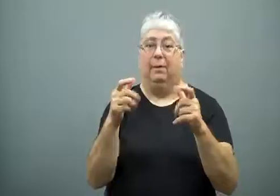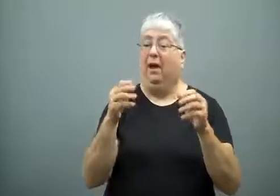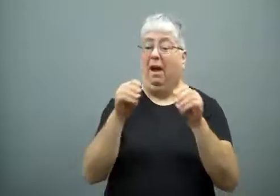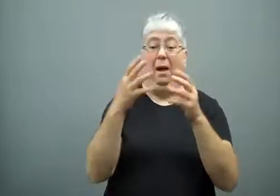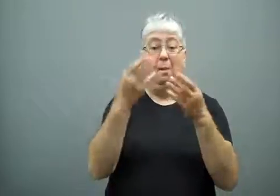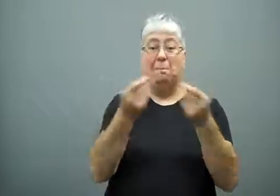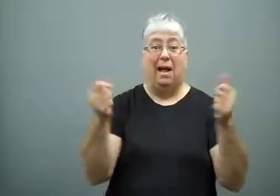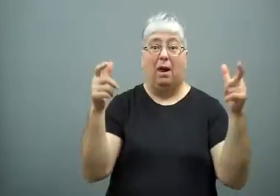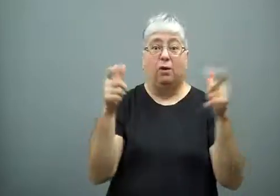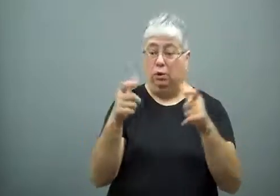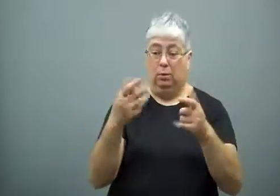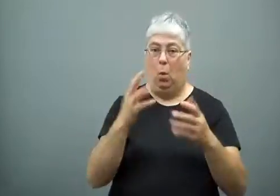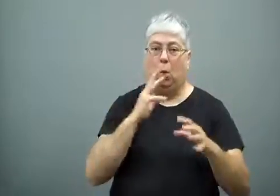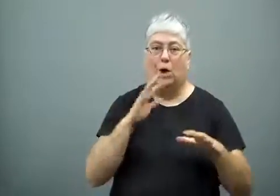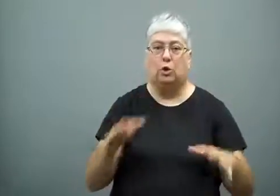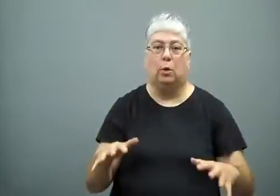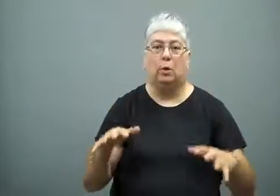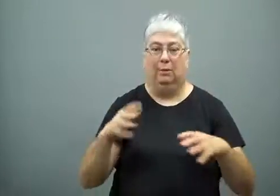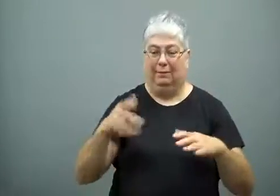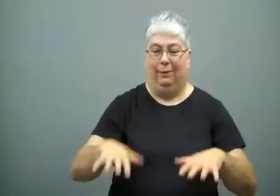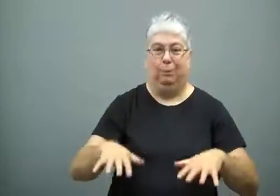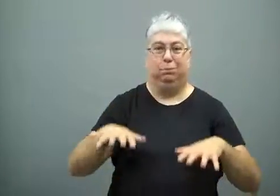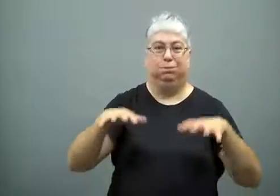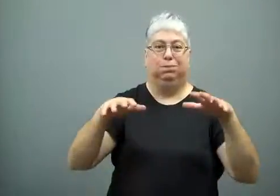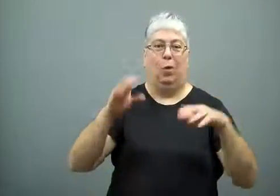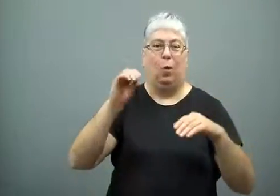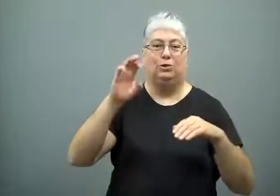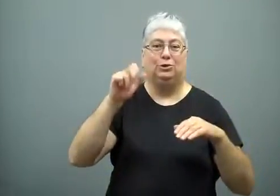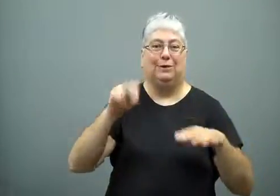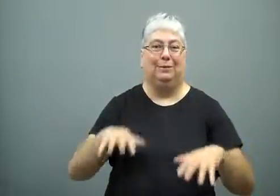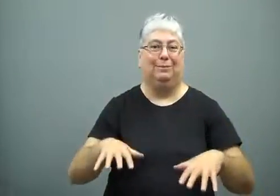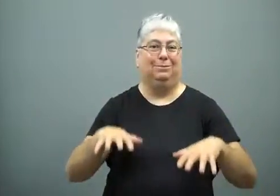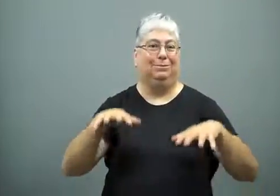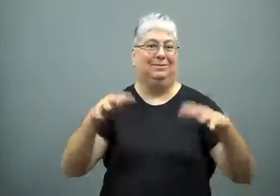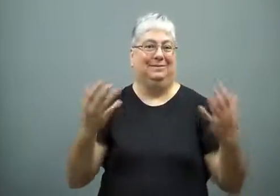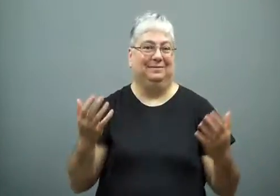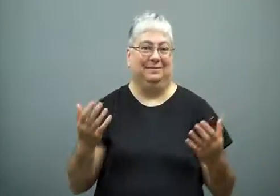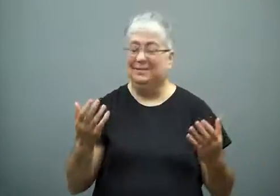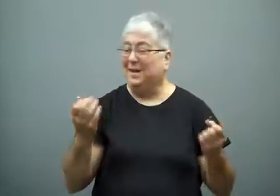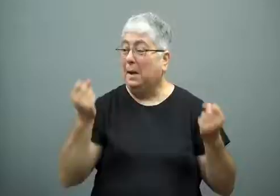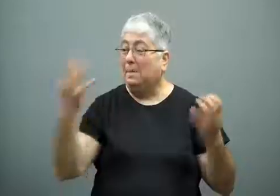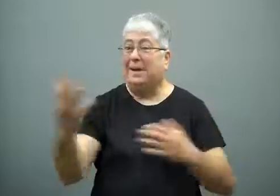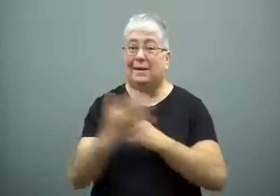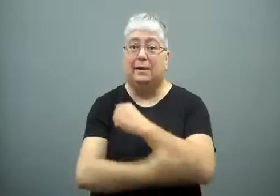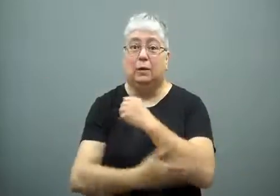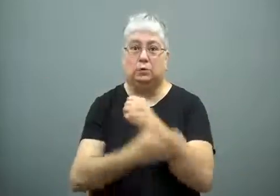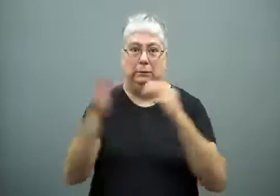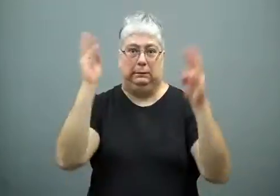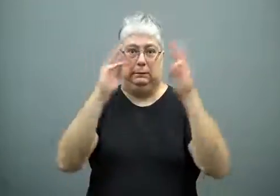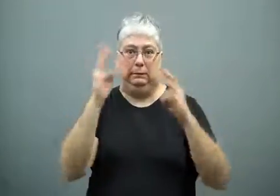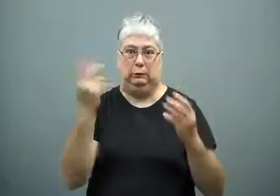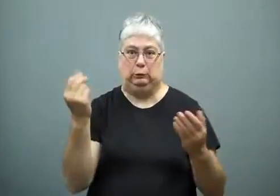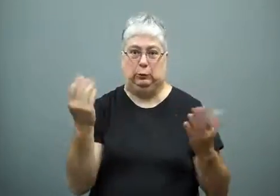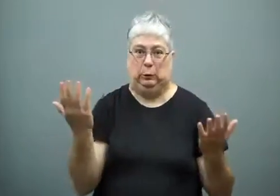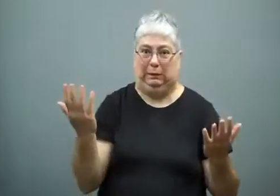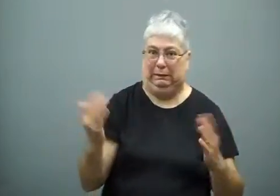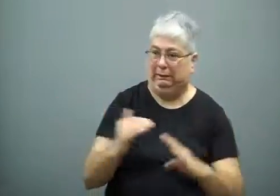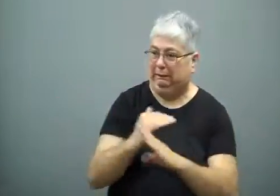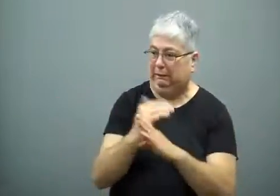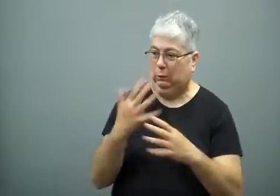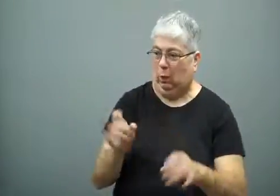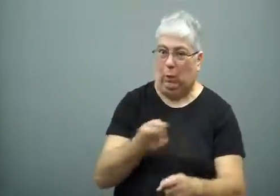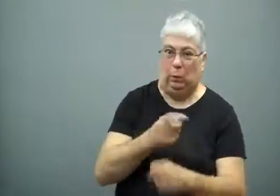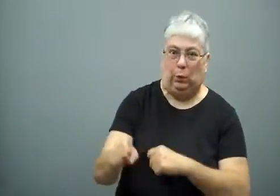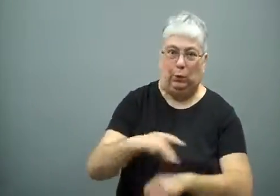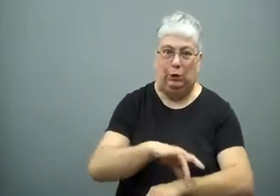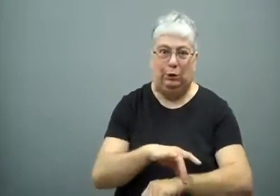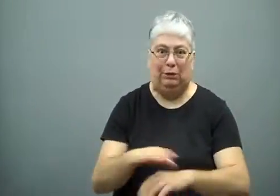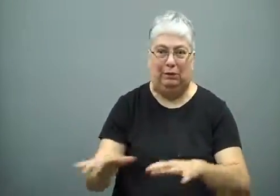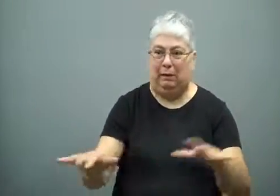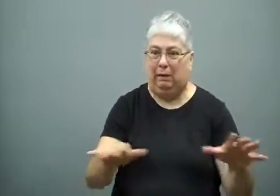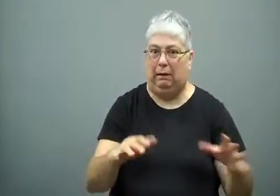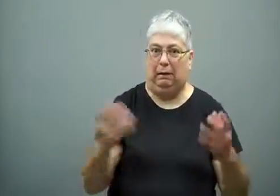This results in rising sea levels.